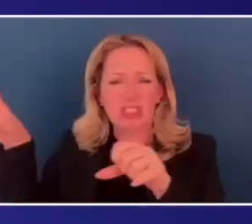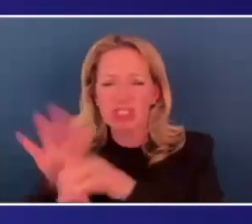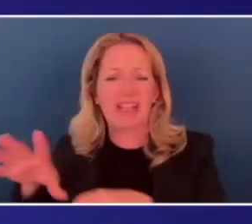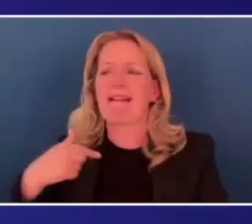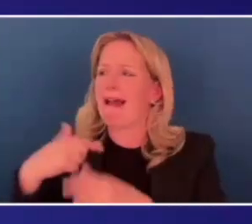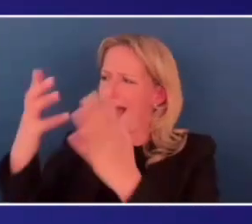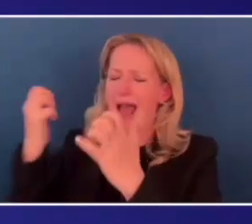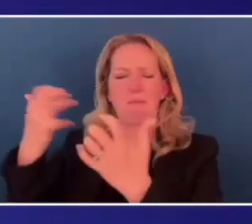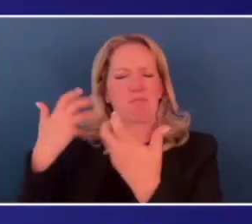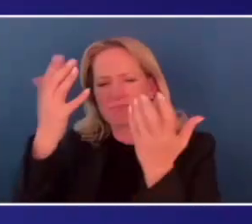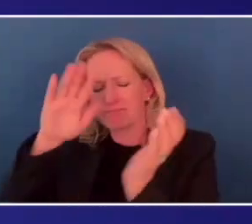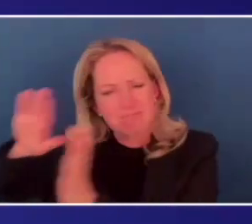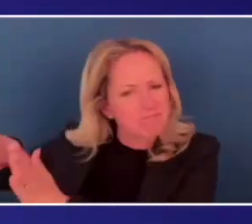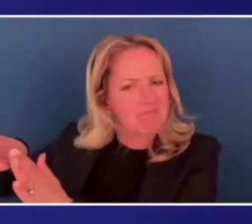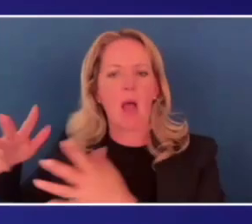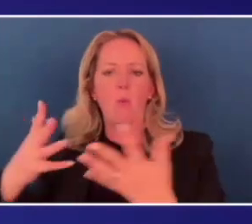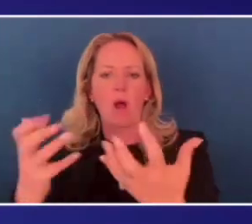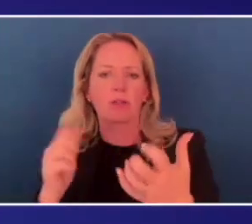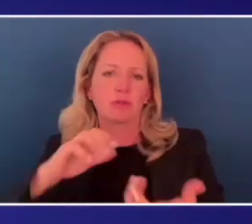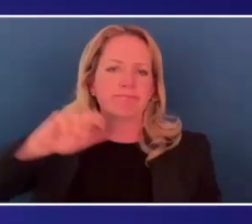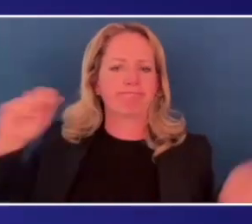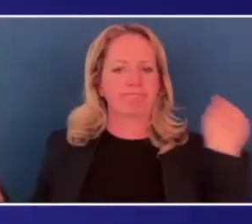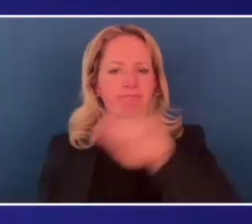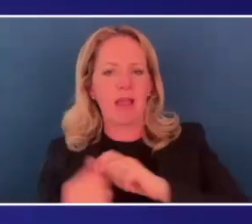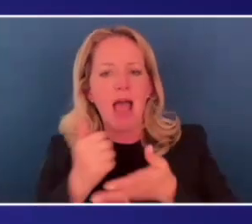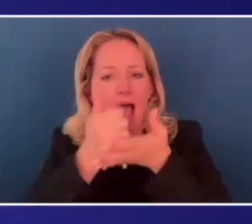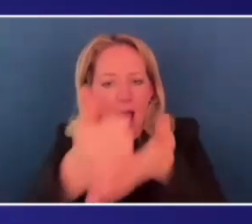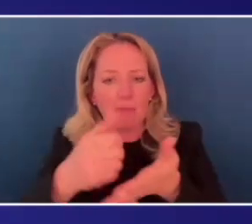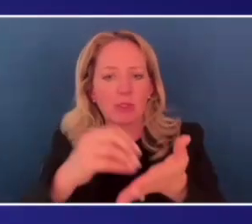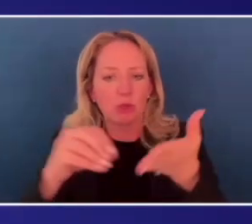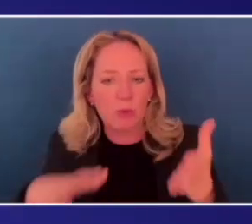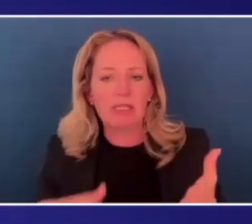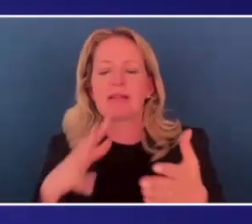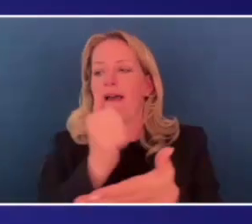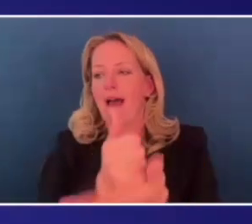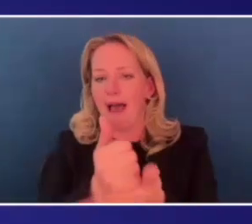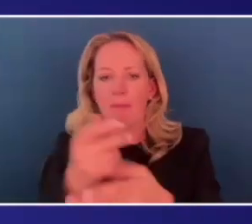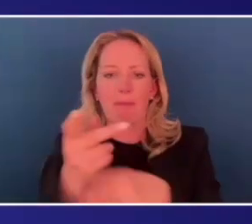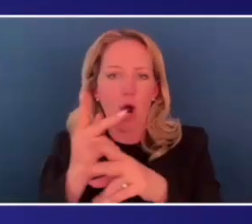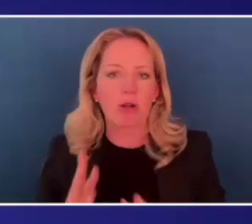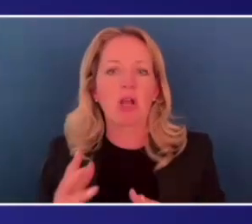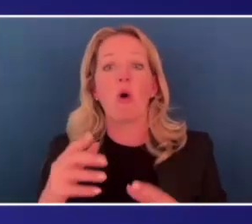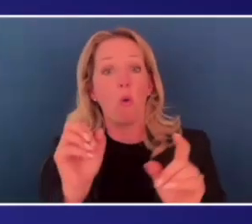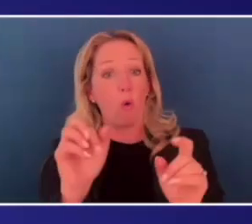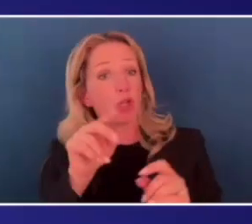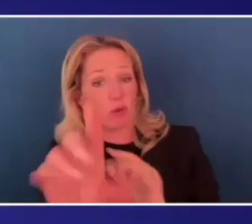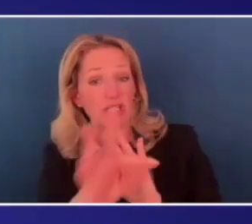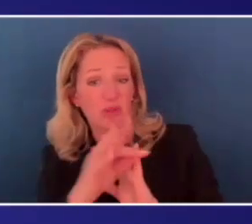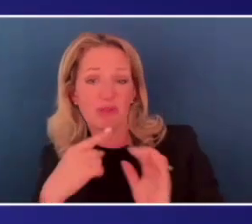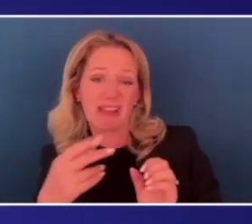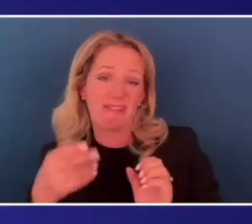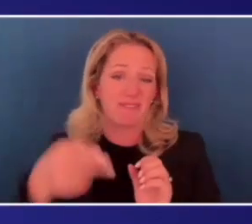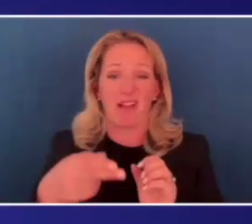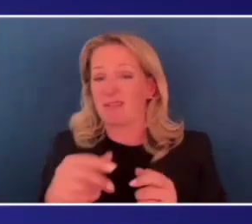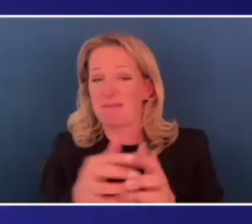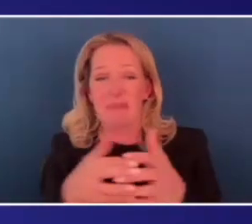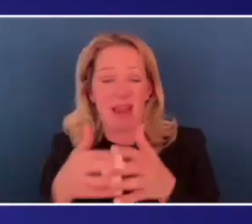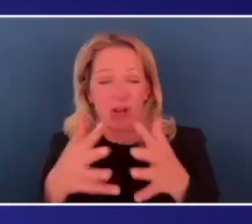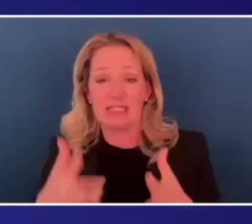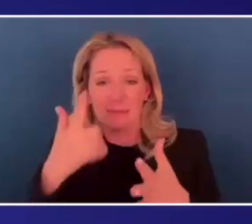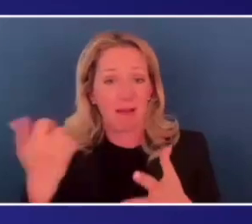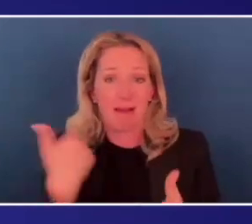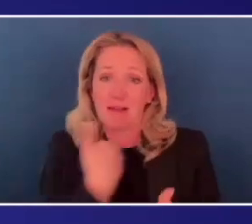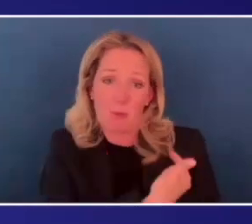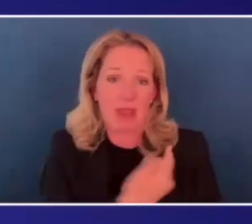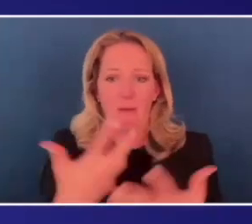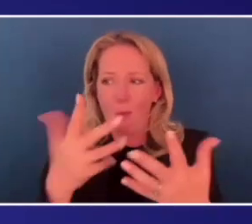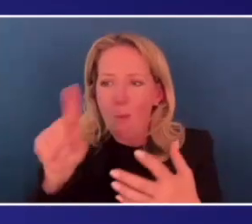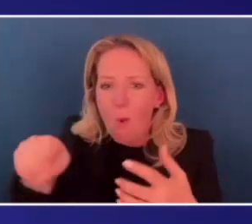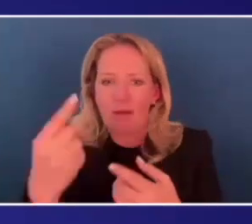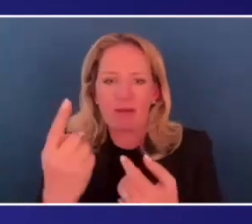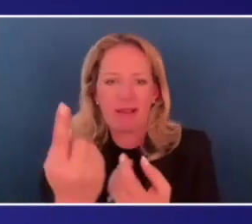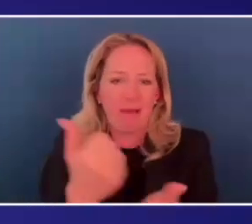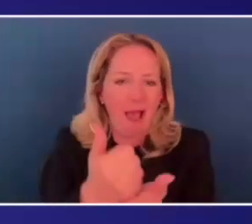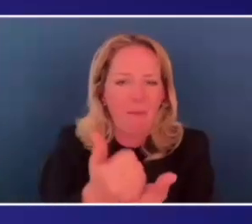I'm gonna help students. Or you can choose to say buck Americans, we're just going to help the few become super wealthier than they already are.